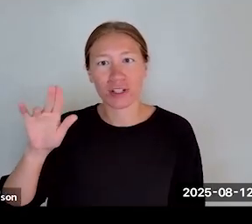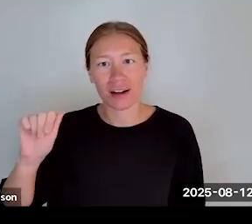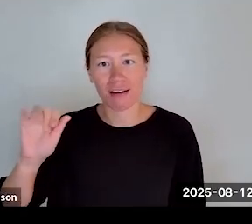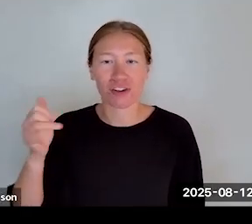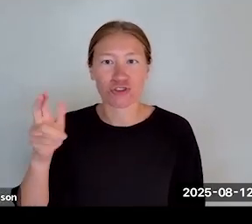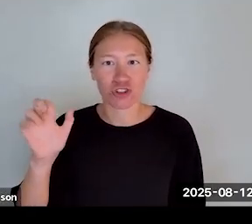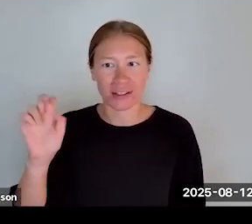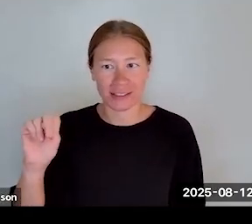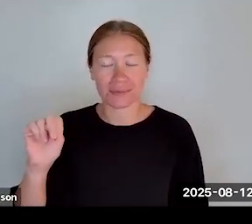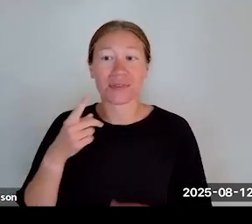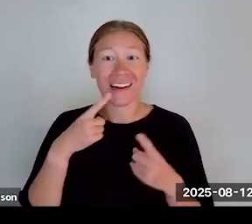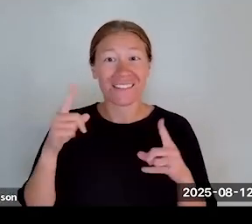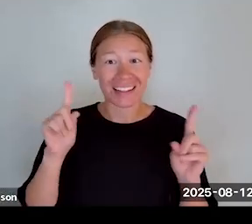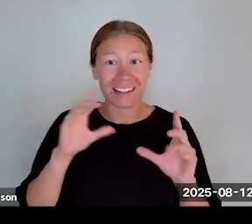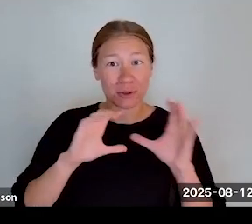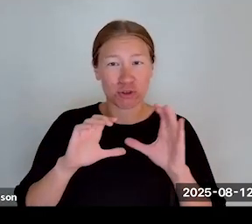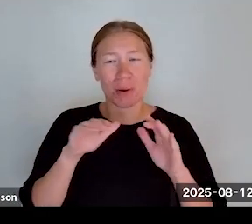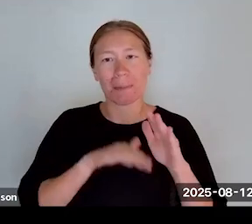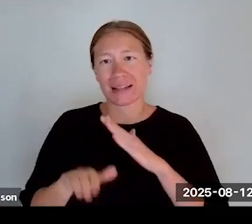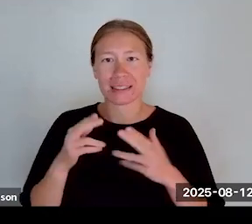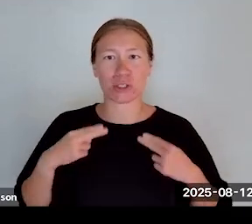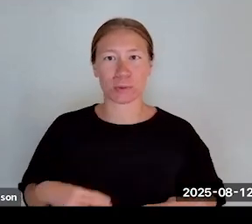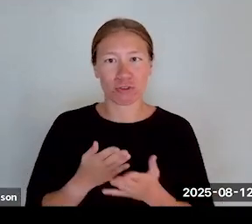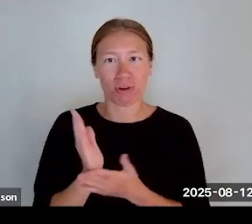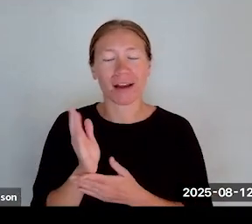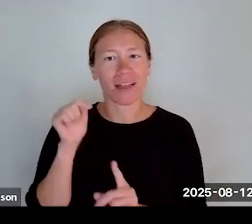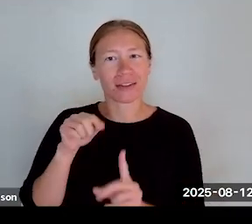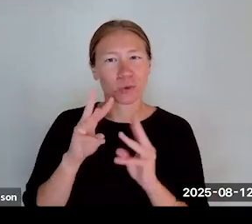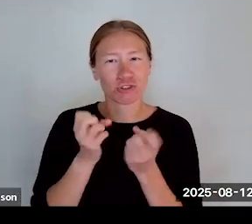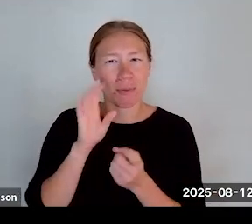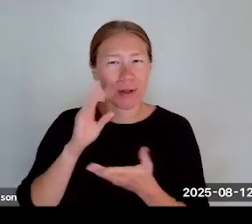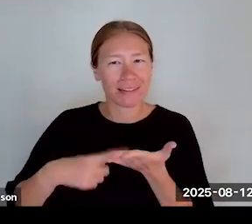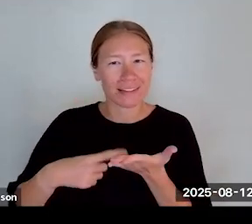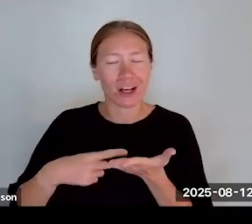and this workshop we'll discuss your duty under the Americans with Disabilities Act to provide access